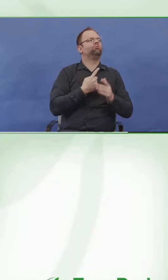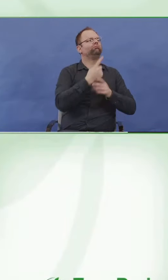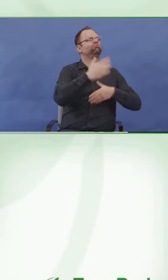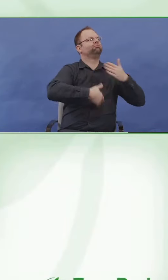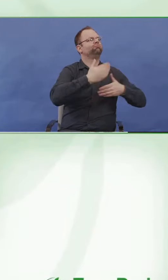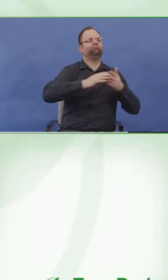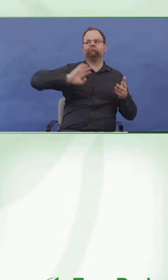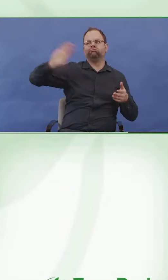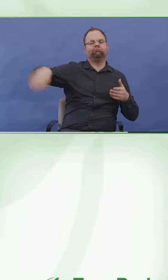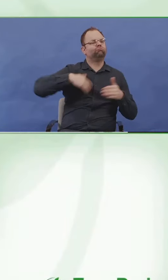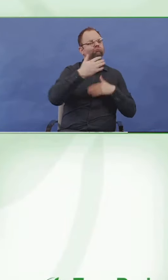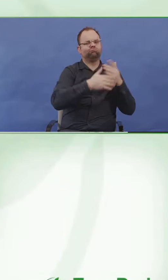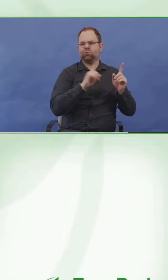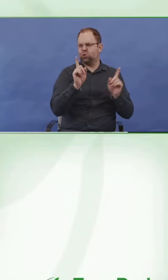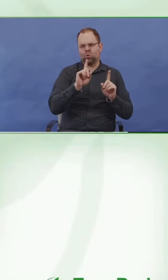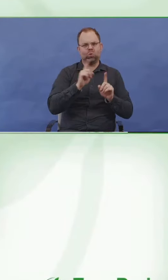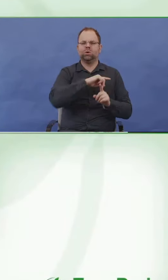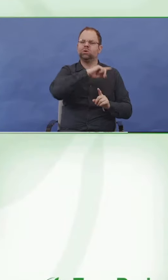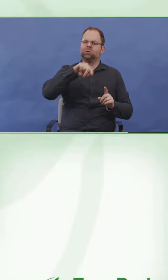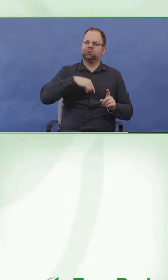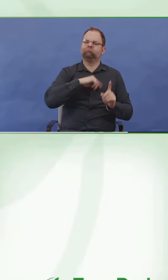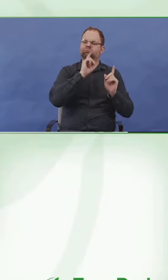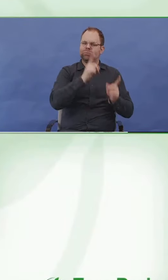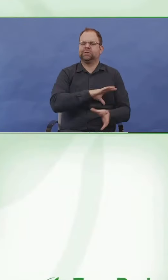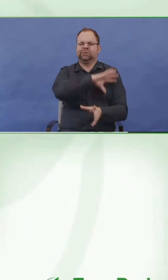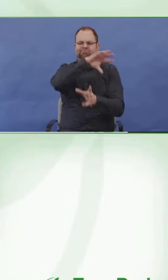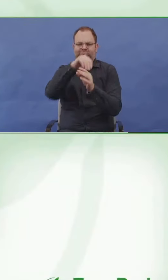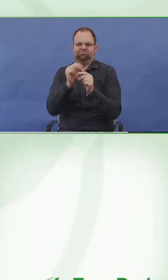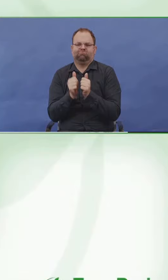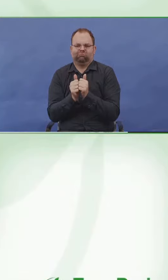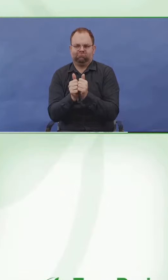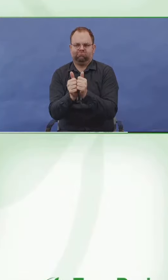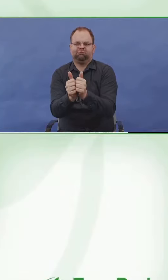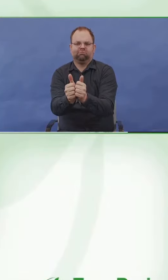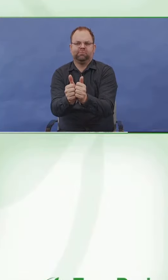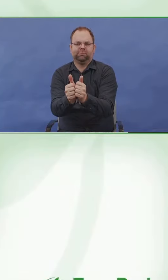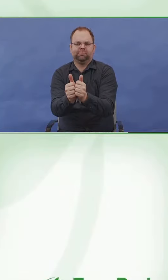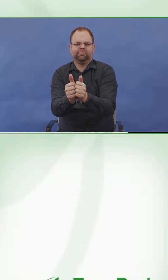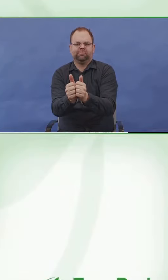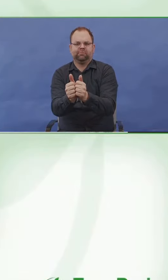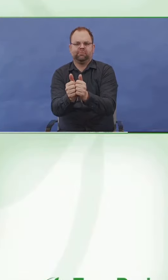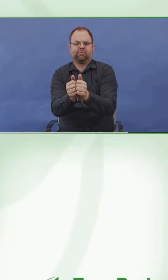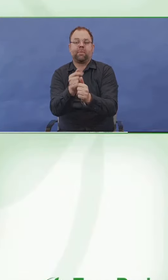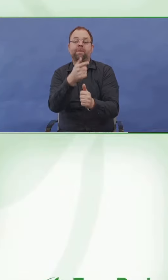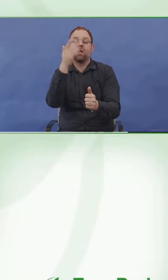So that we can empower people. Sorry to interrupt, I know we are entirely out of time.